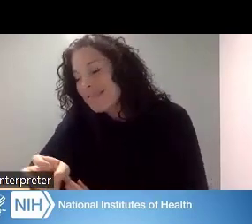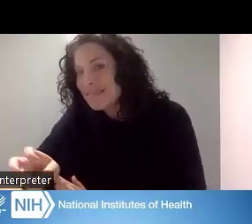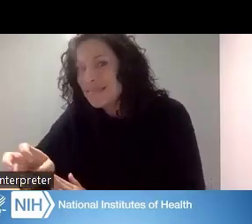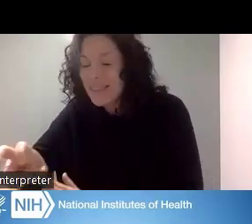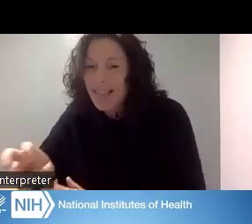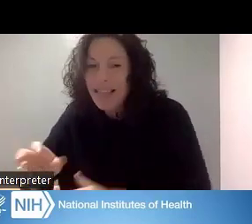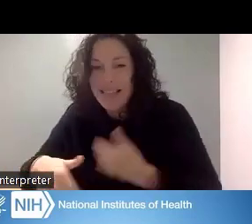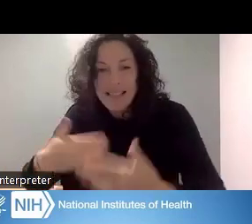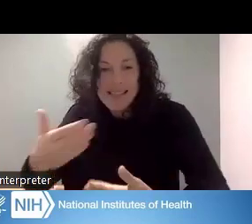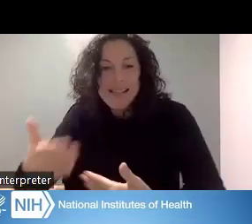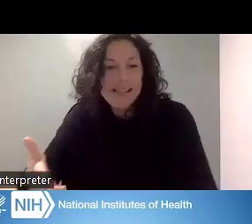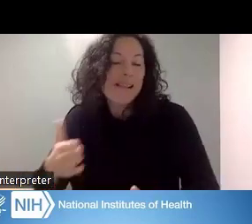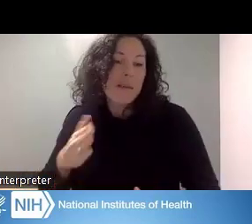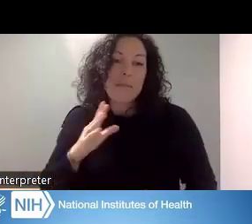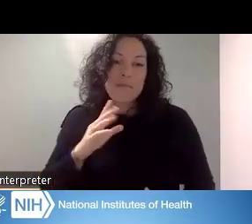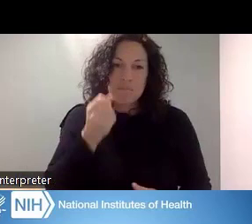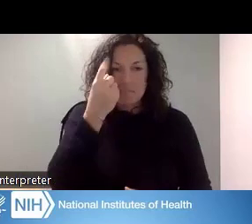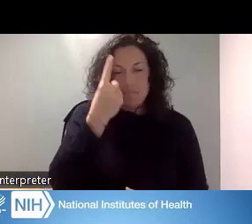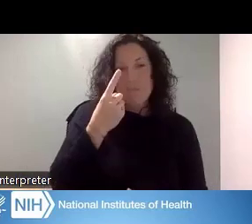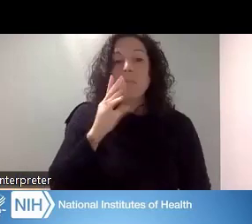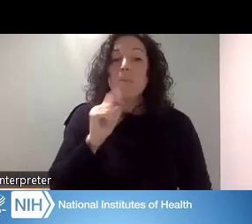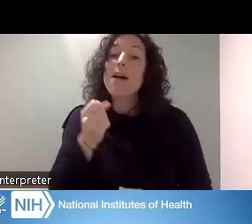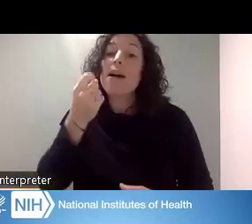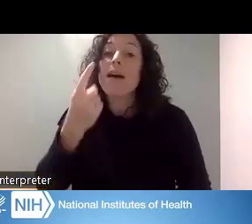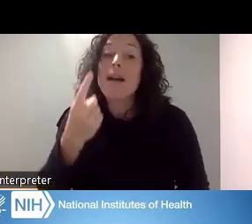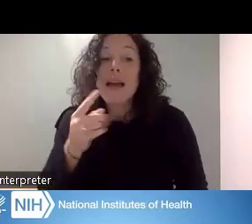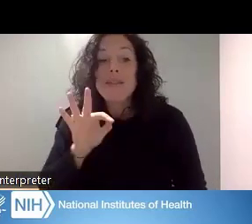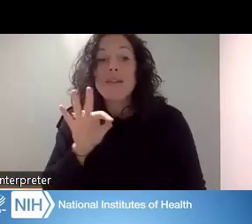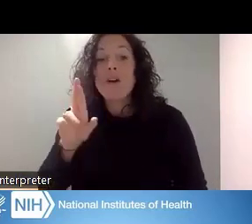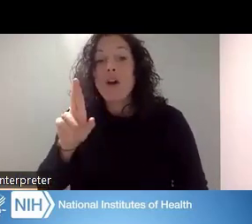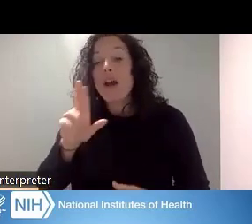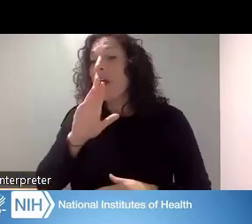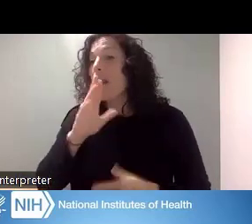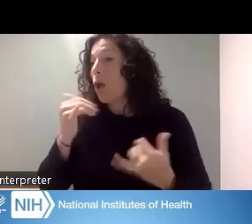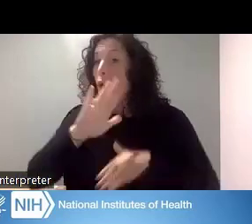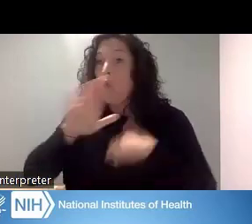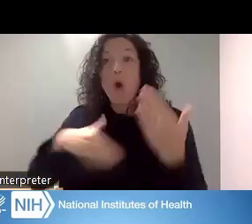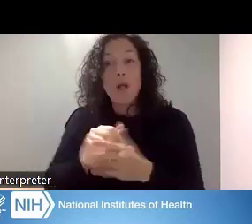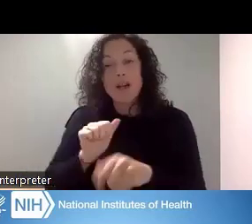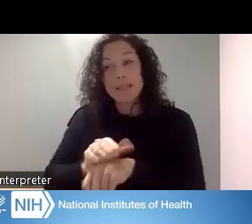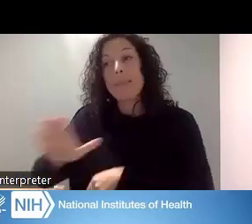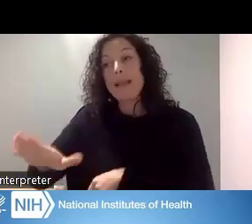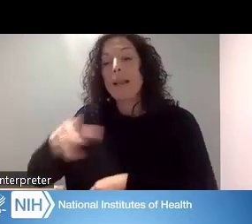but the fact remains is that all FFRs are now submitted in the Payment Management System.